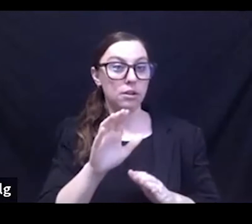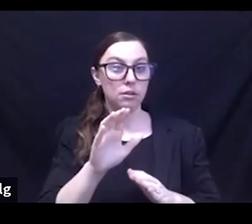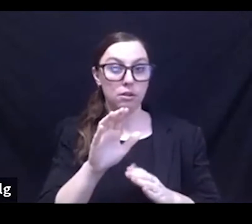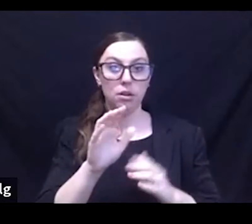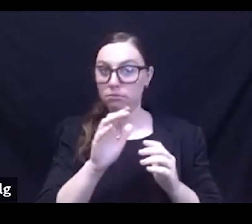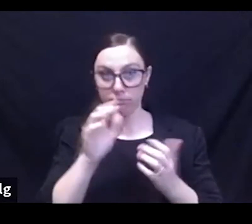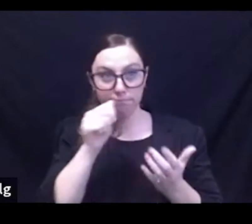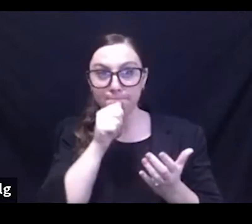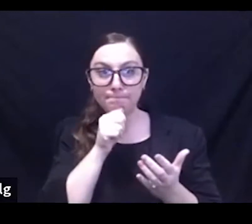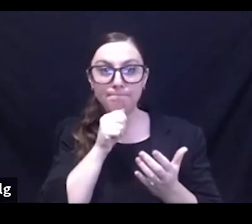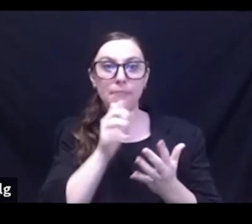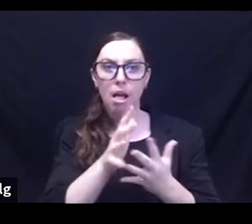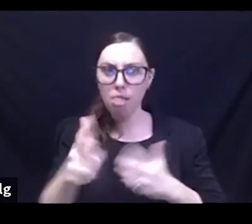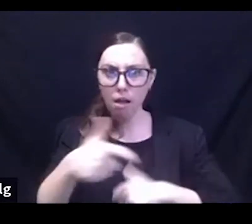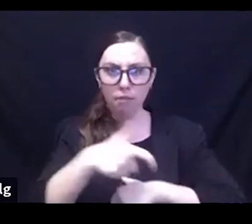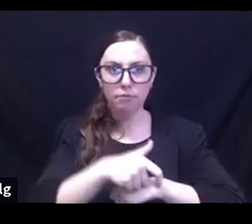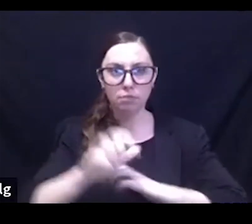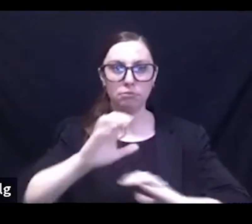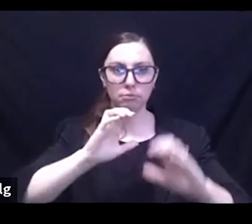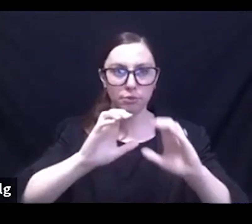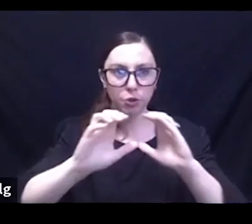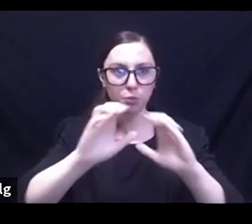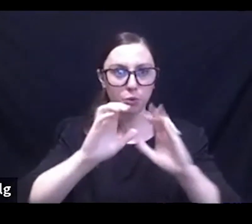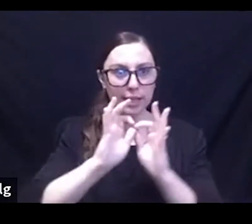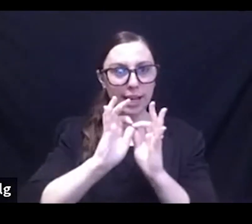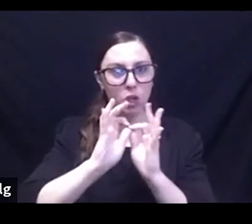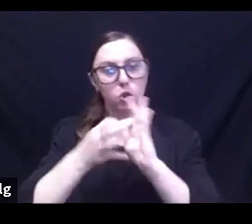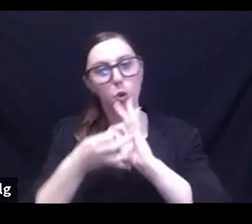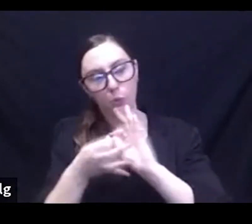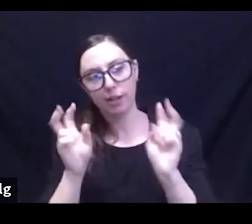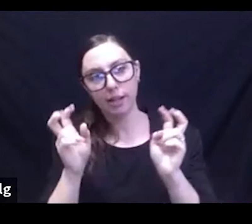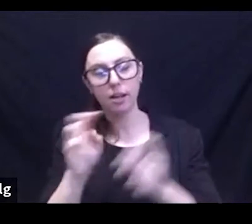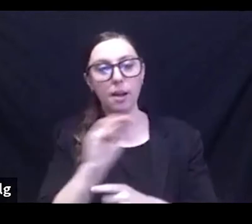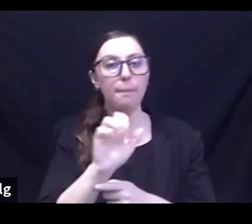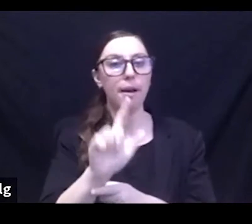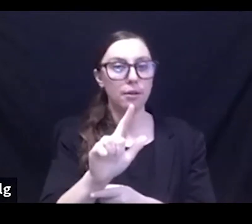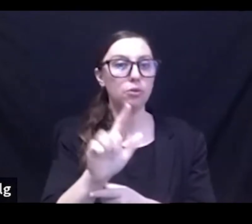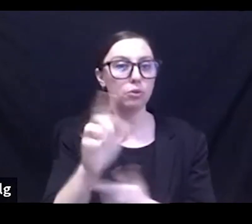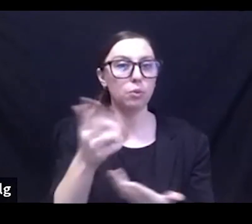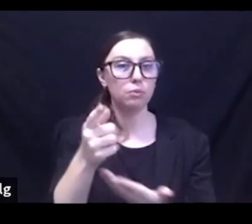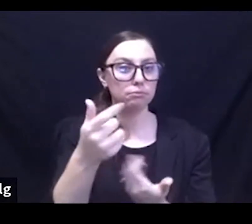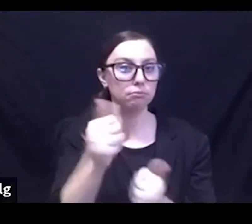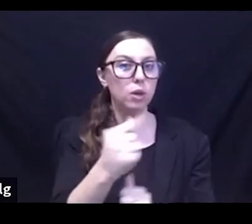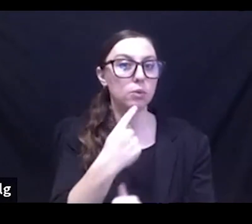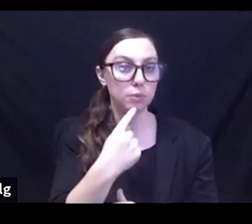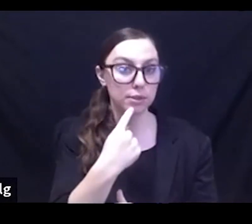time, communicate -- interpret -- what Michael was communicating, which was